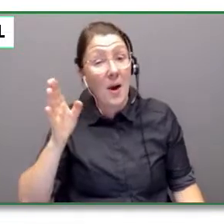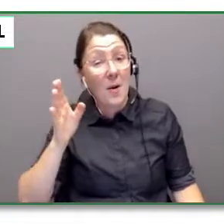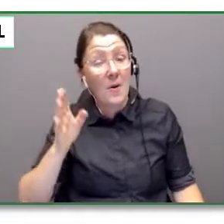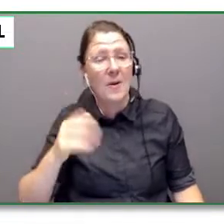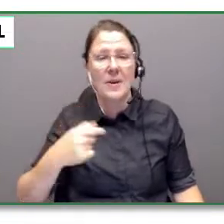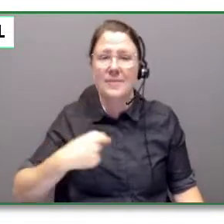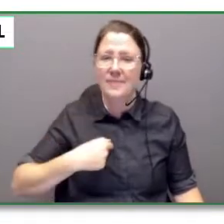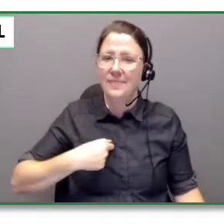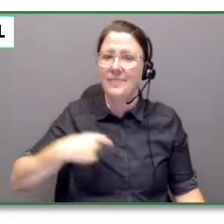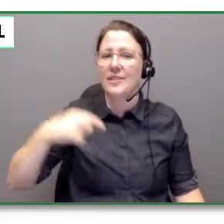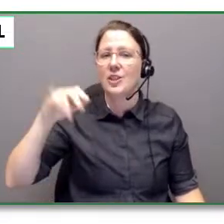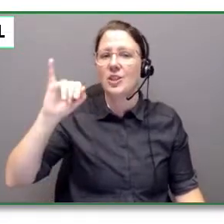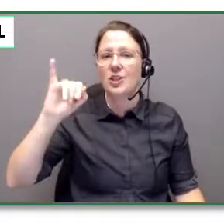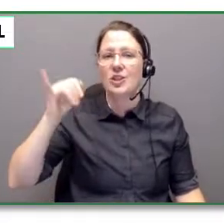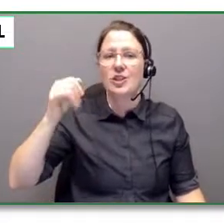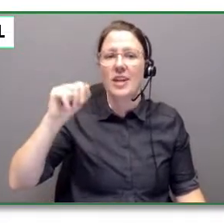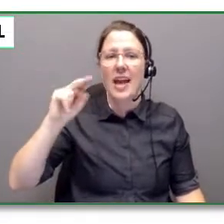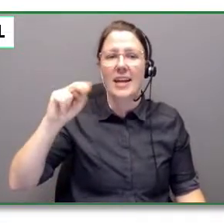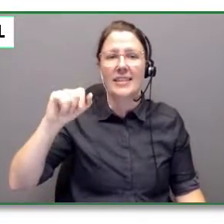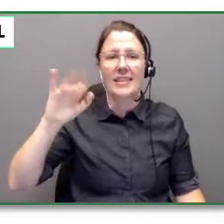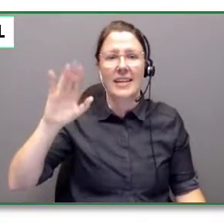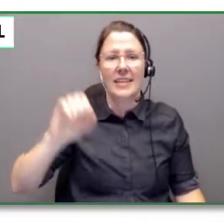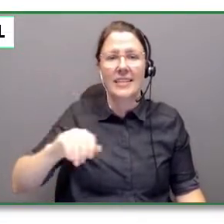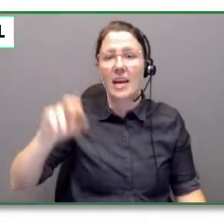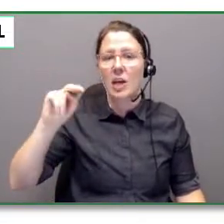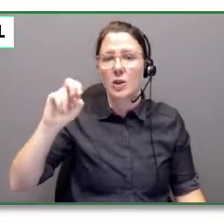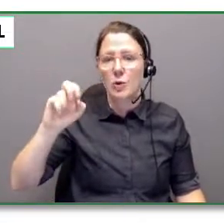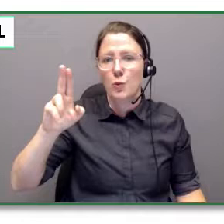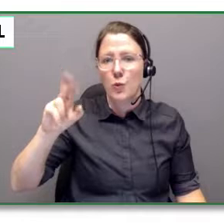pronouns are she her. I am speaking to you today from the